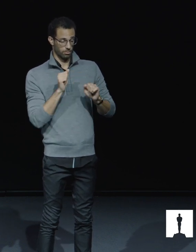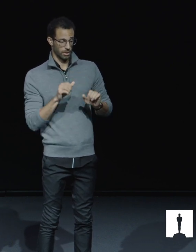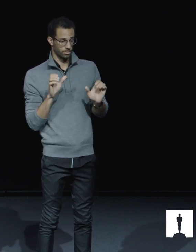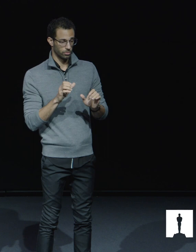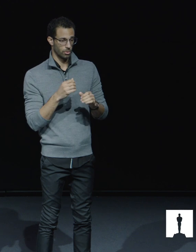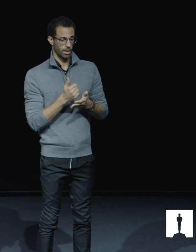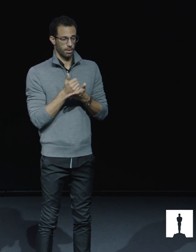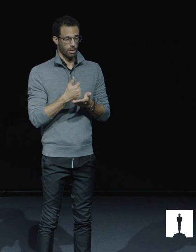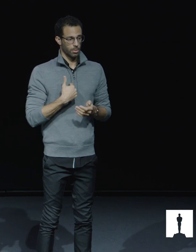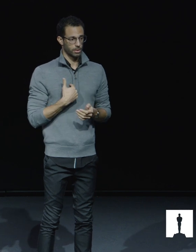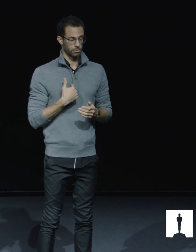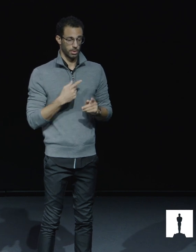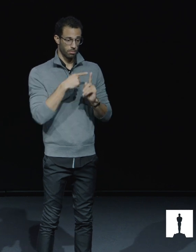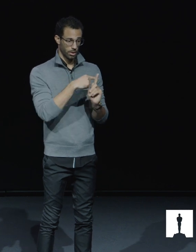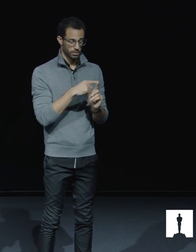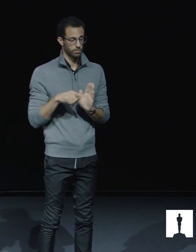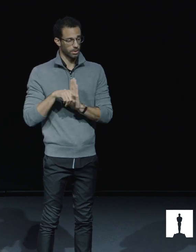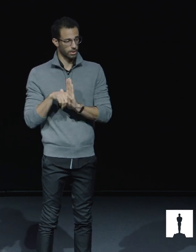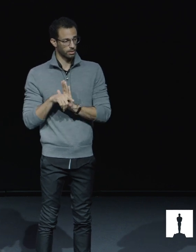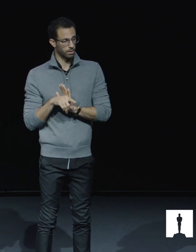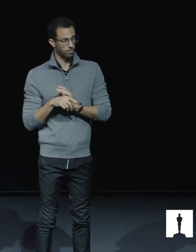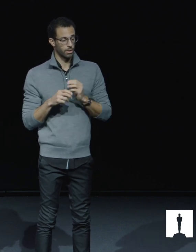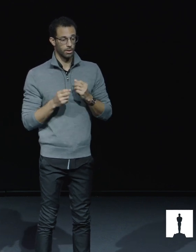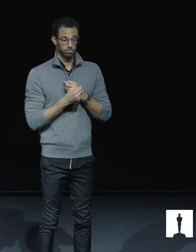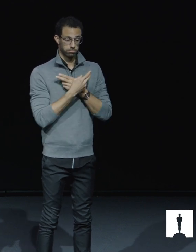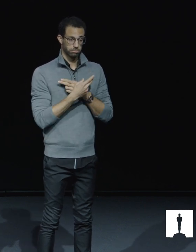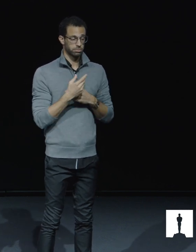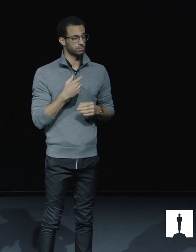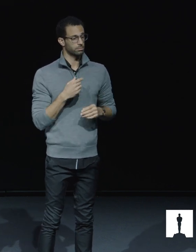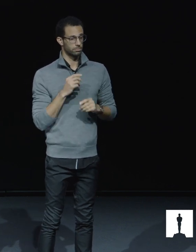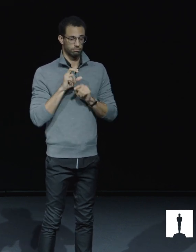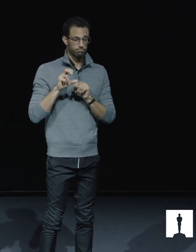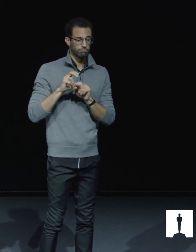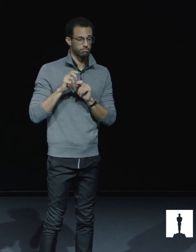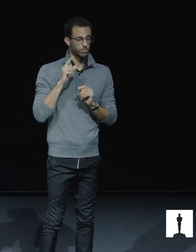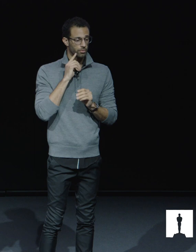negative, tie a bow tie, have a solid 401K, be a good husband, wife, father, mother, and